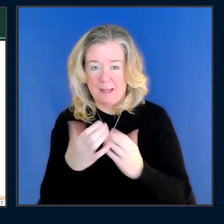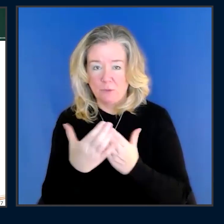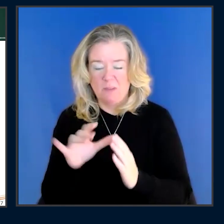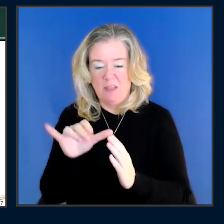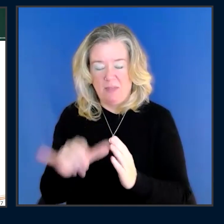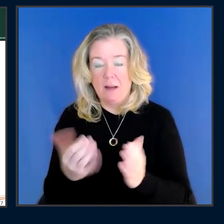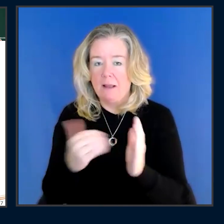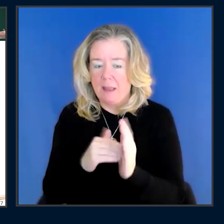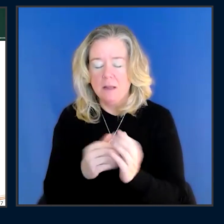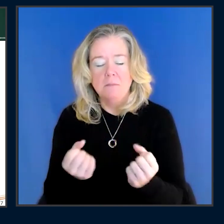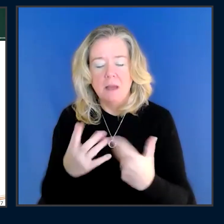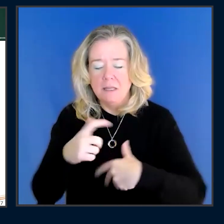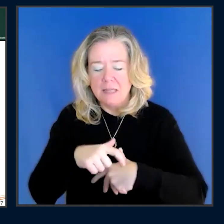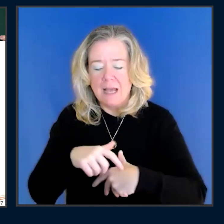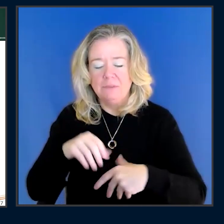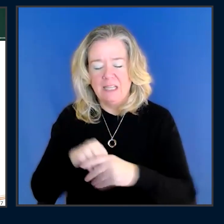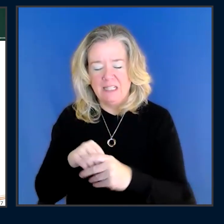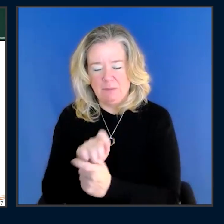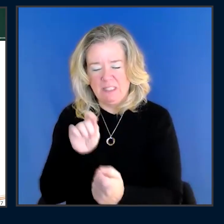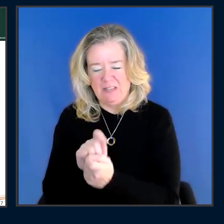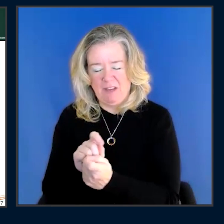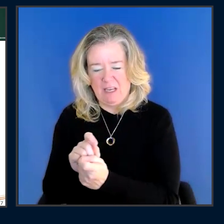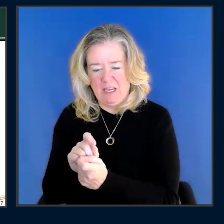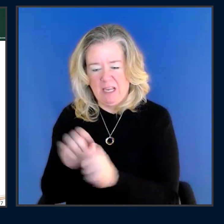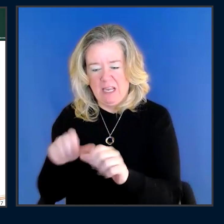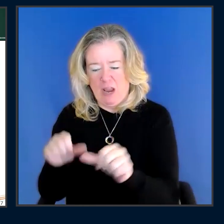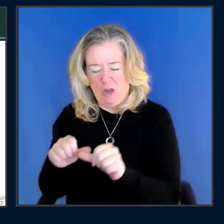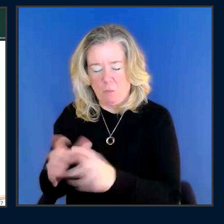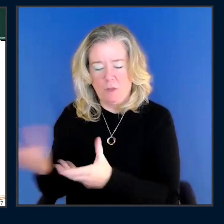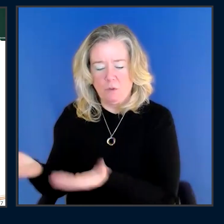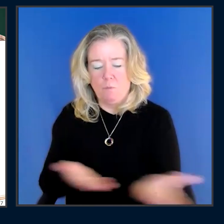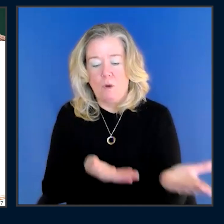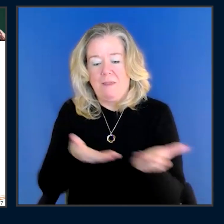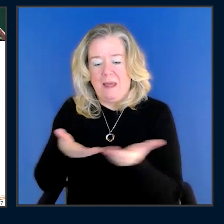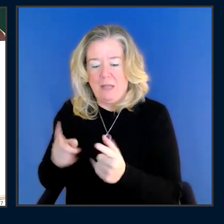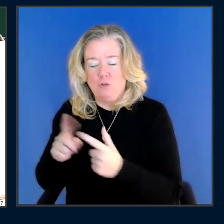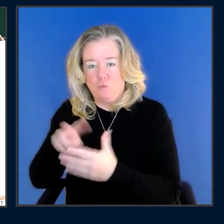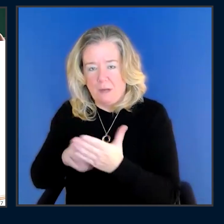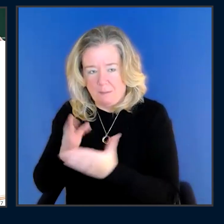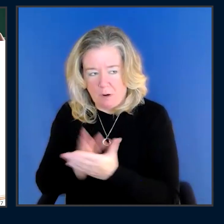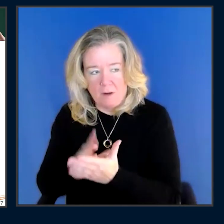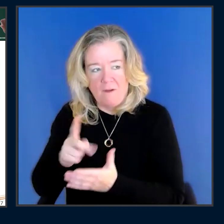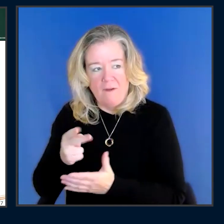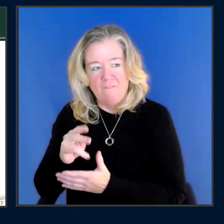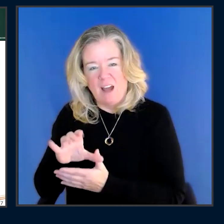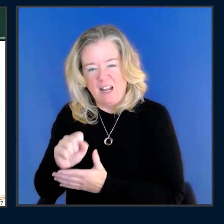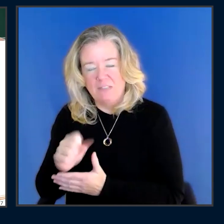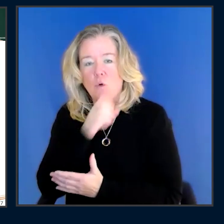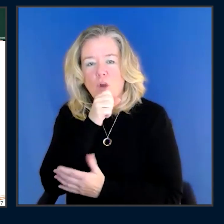Again, often it's in isolated pieces. And we want to bring that into the reading part. Phonics is this-- is the moment